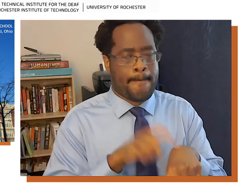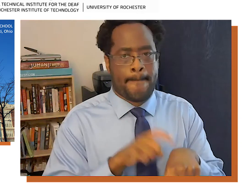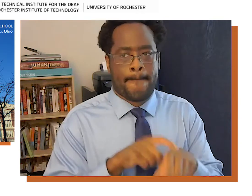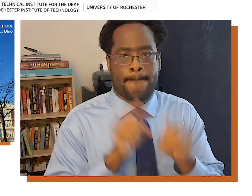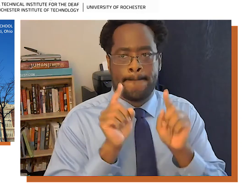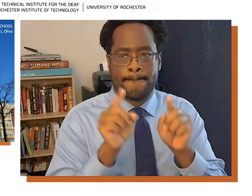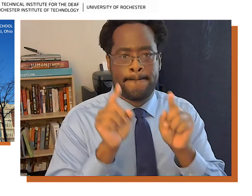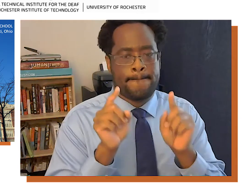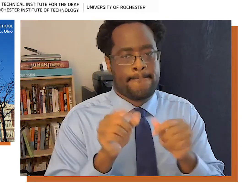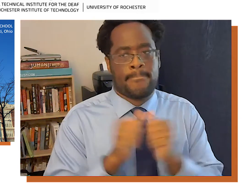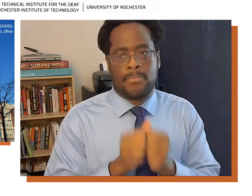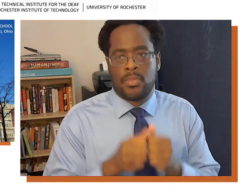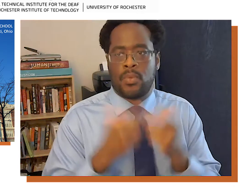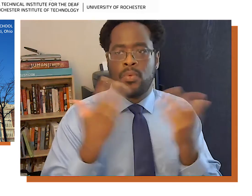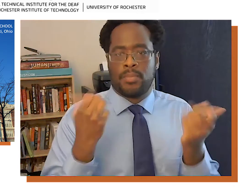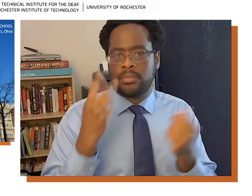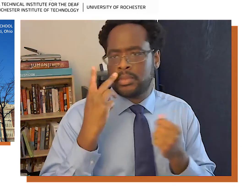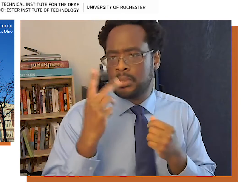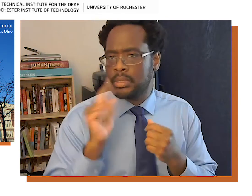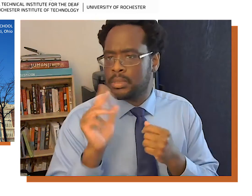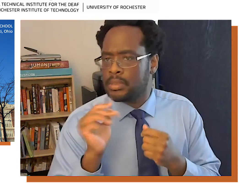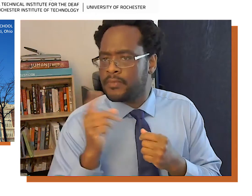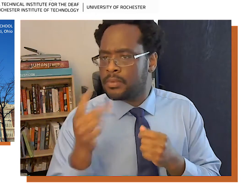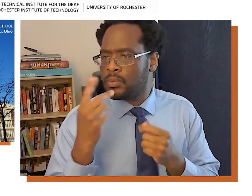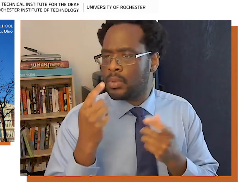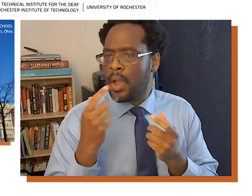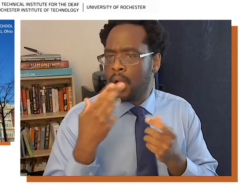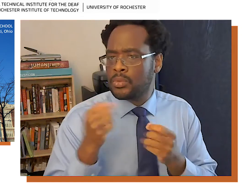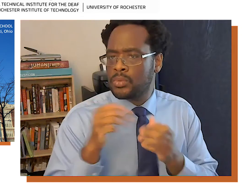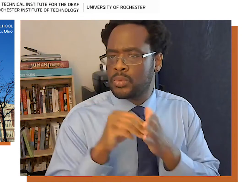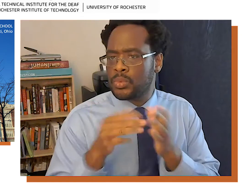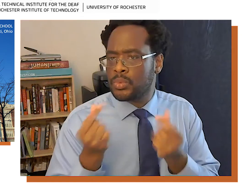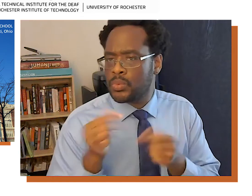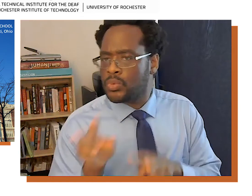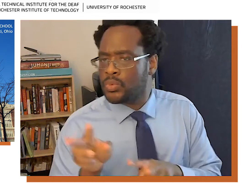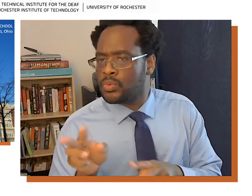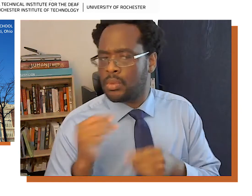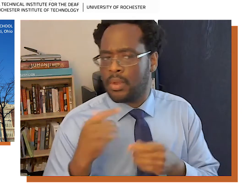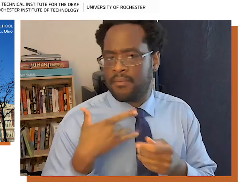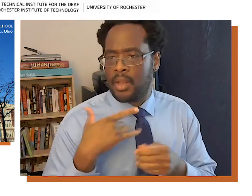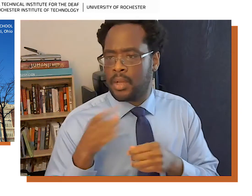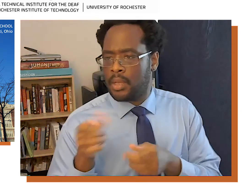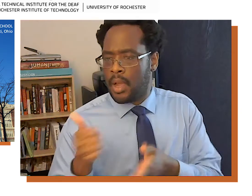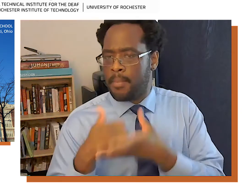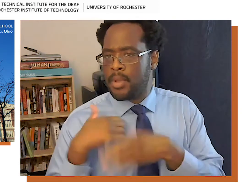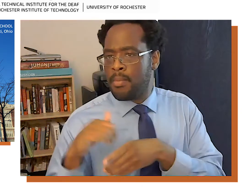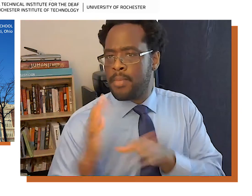one of the most important times for me where I could-- I always looked up to high-school students.